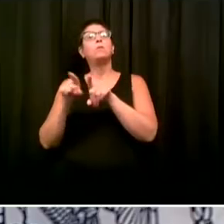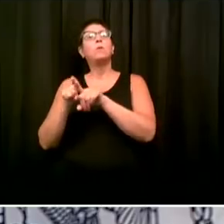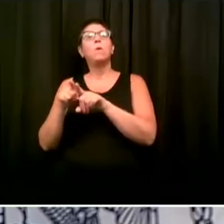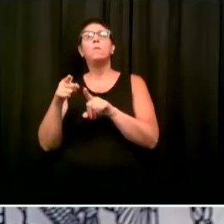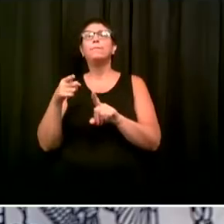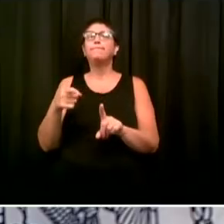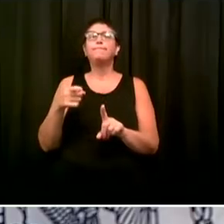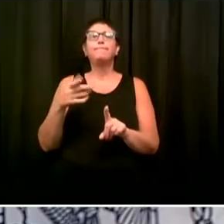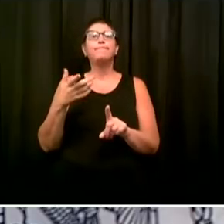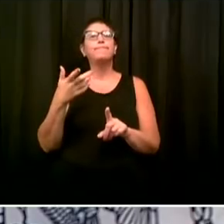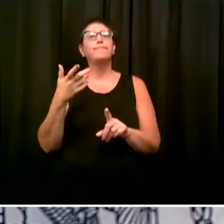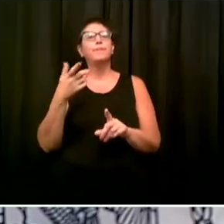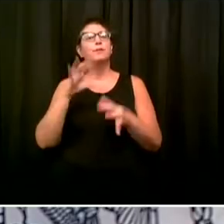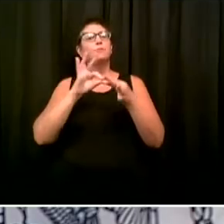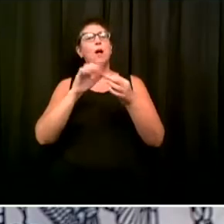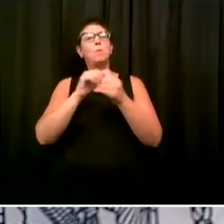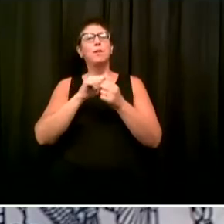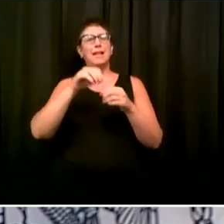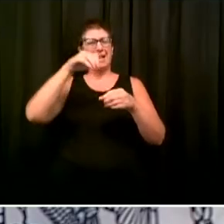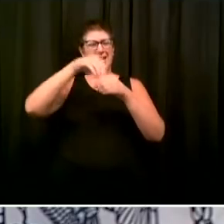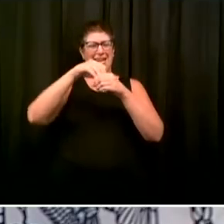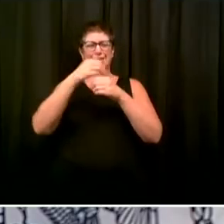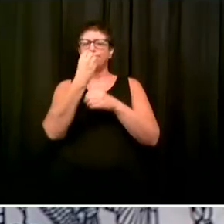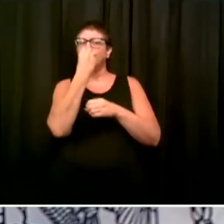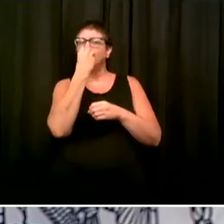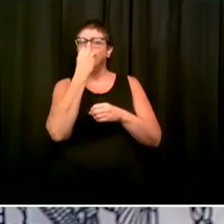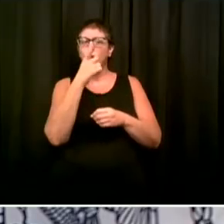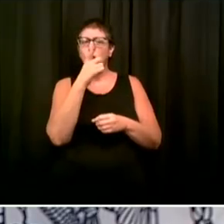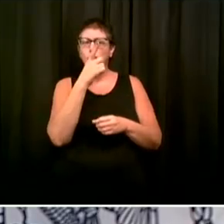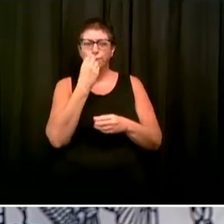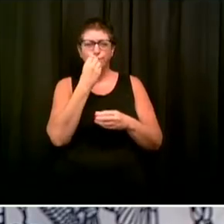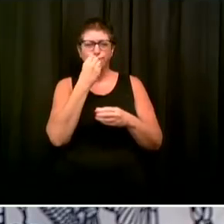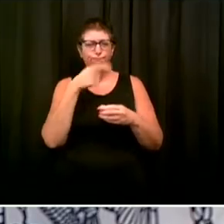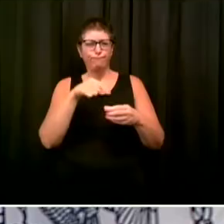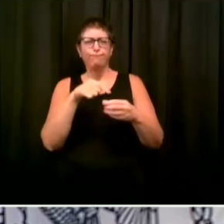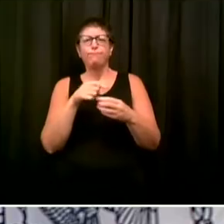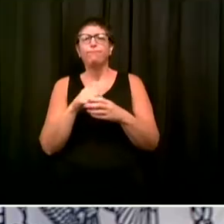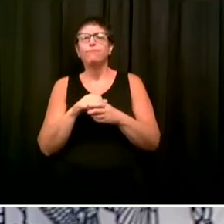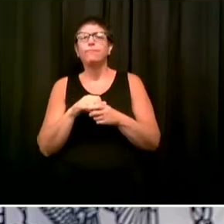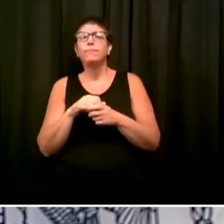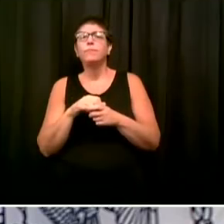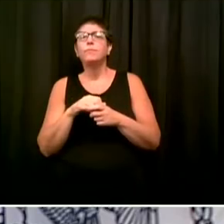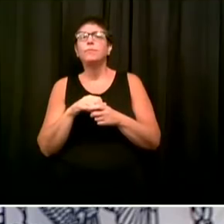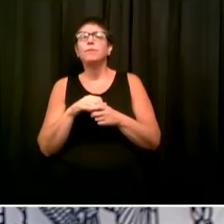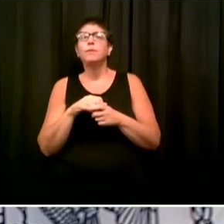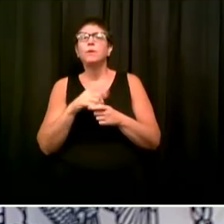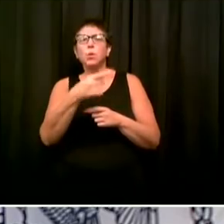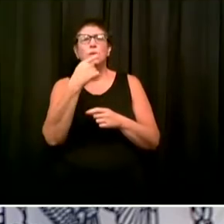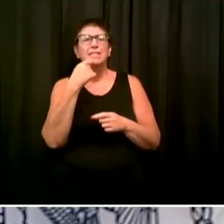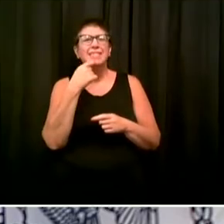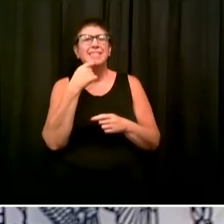RELATED TO SCHOOLS AND THE ANSWER THAT YOU JUST GAVE